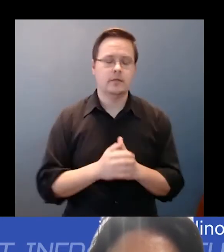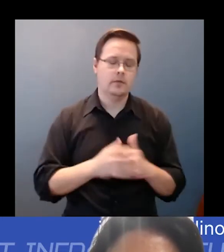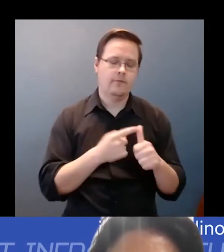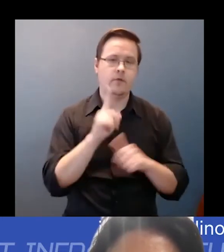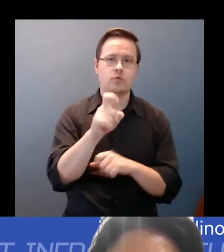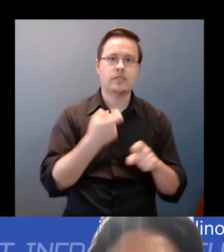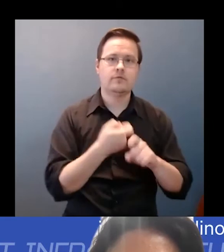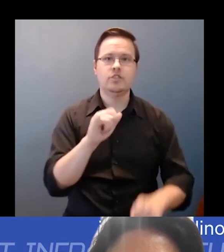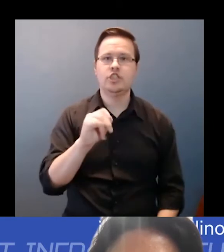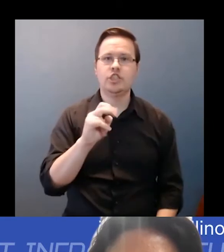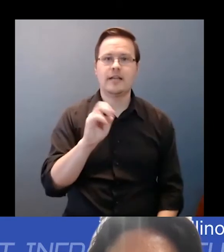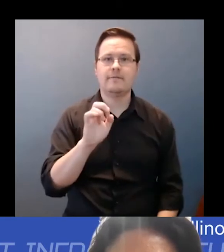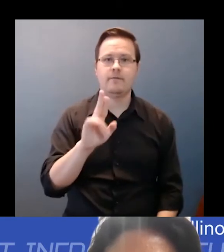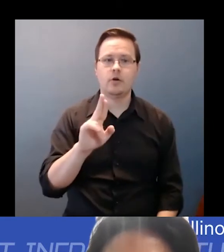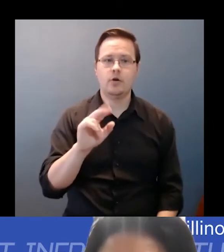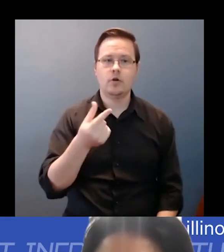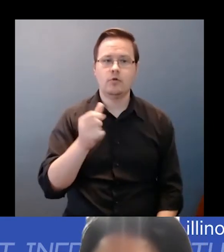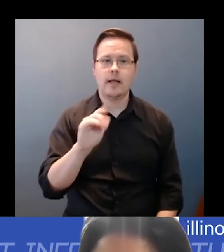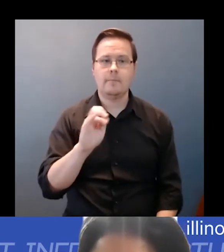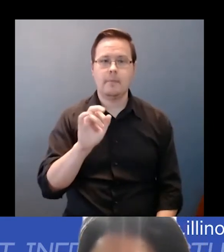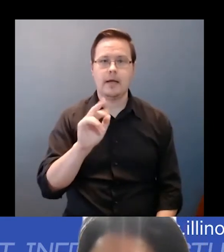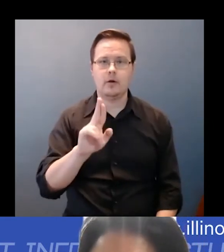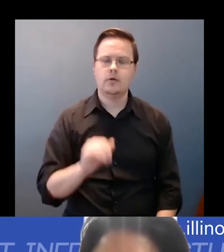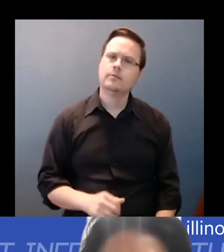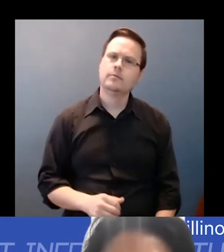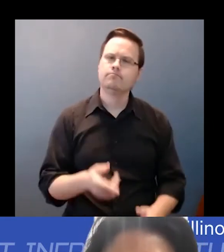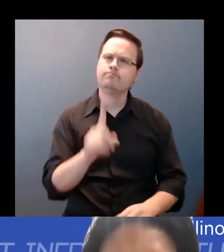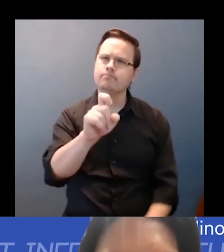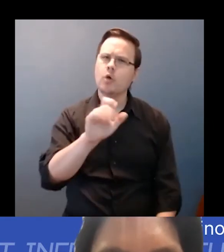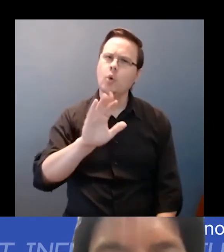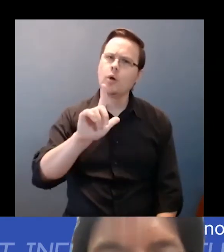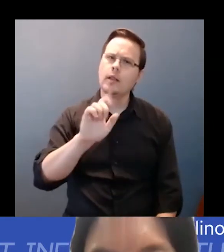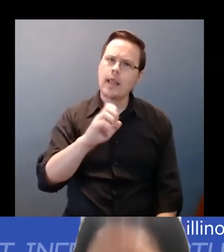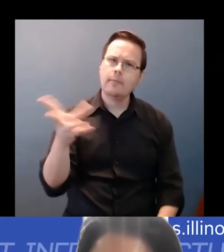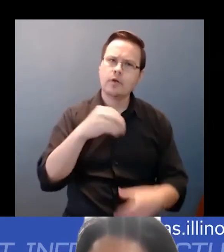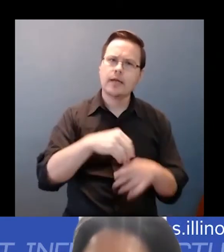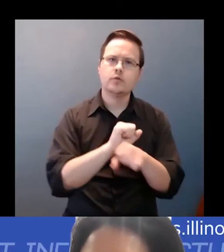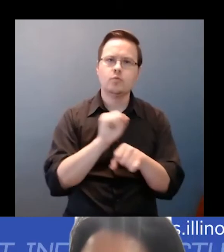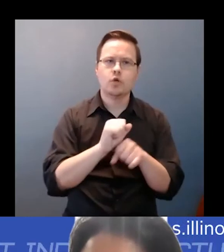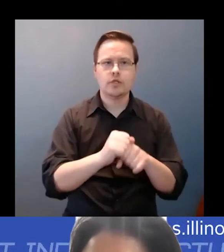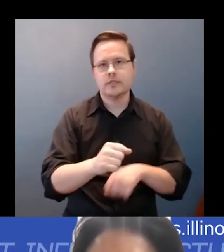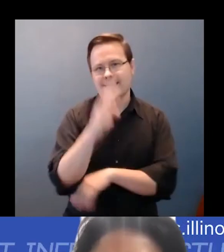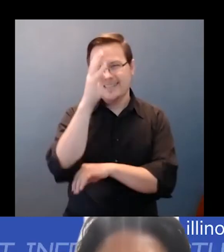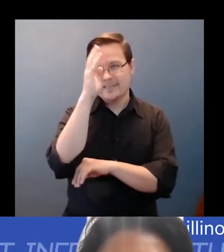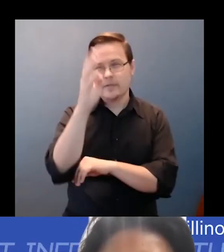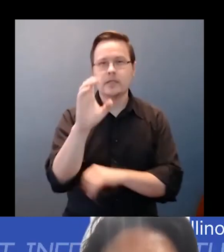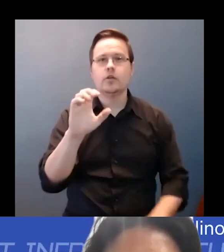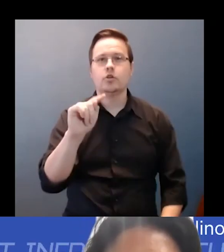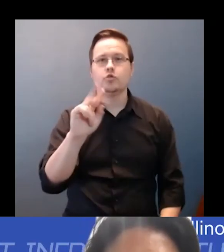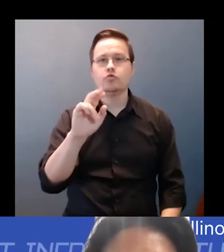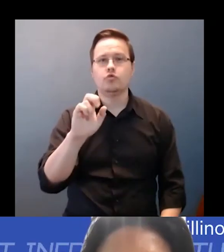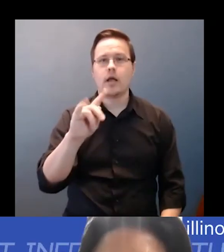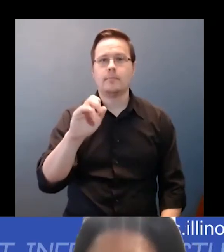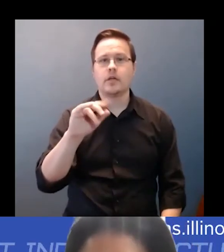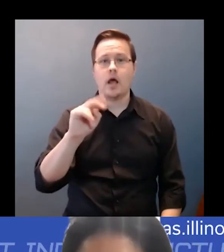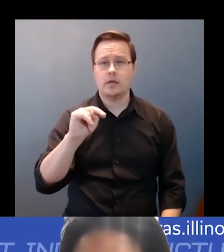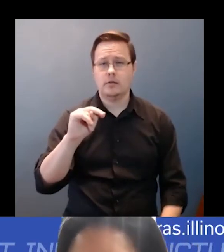So only the first question is from Jennifer Greg Meyer. Did your lab engage workers in concept in and creating checkup to con in the first place.